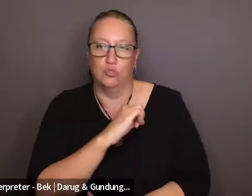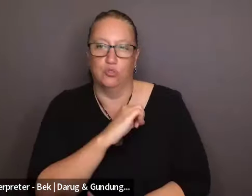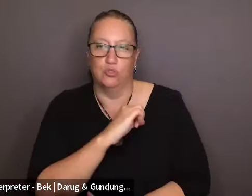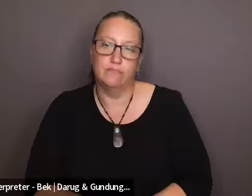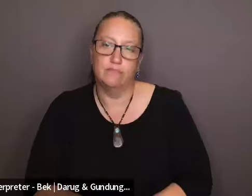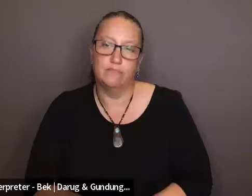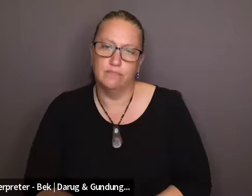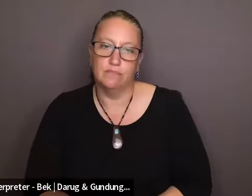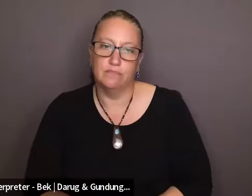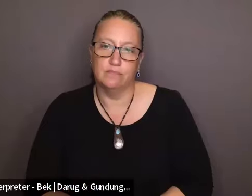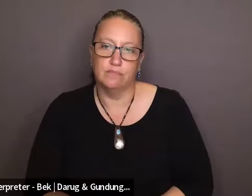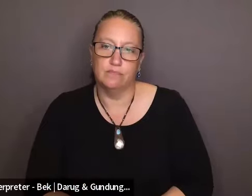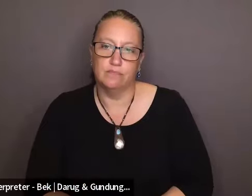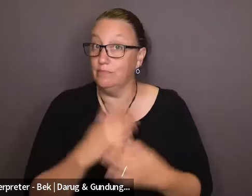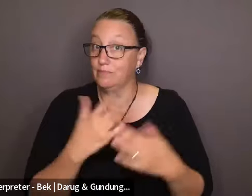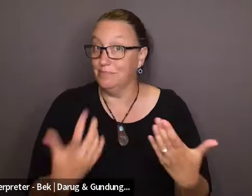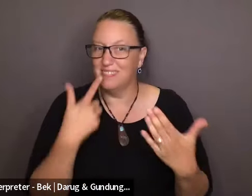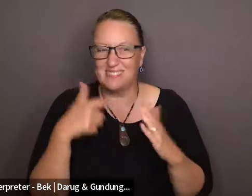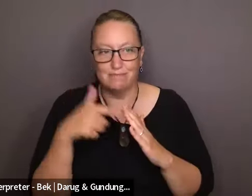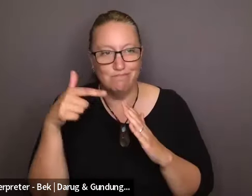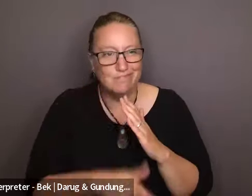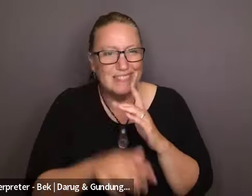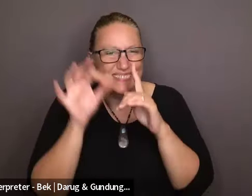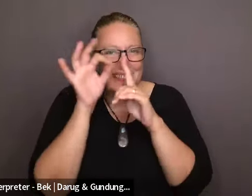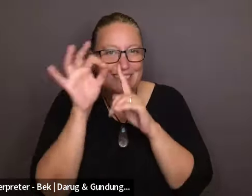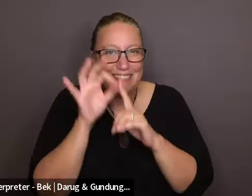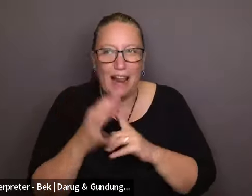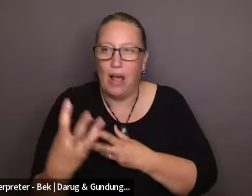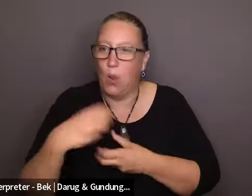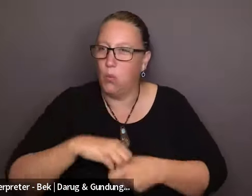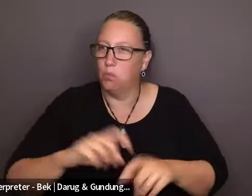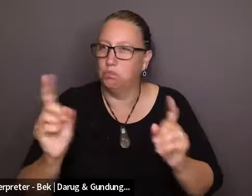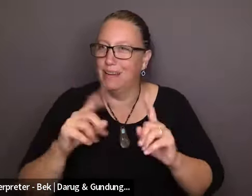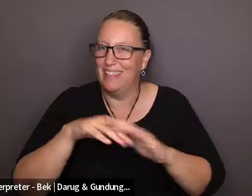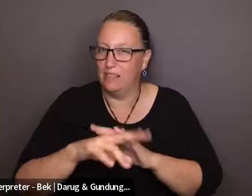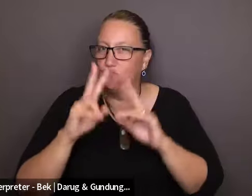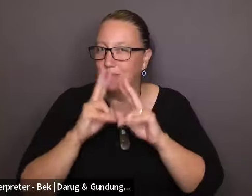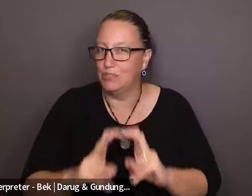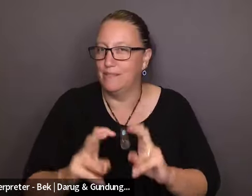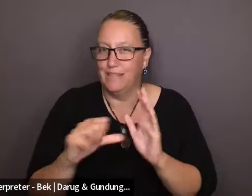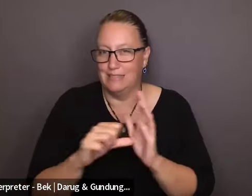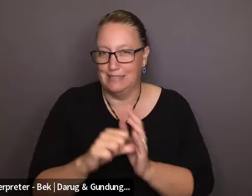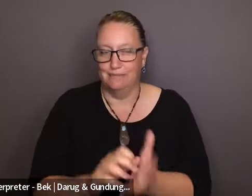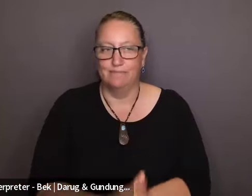into actionable outcomes, whether that's influencing policy, improving systems or changing community attitudes.